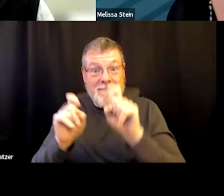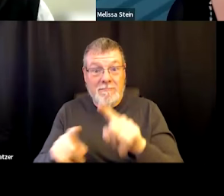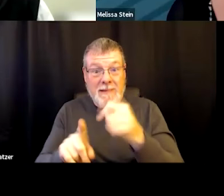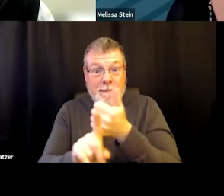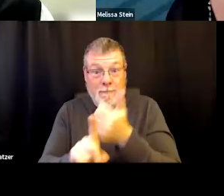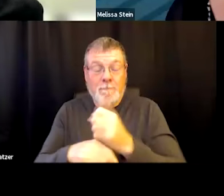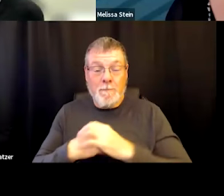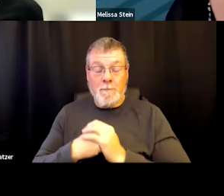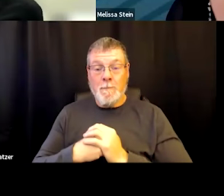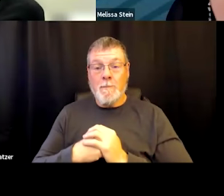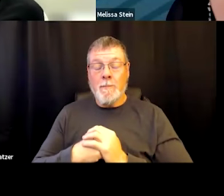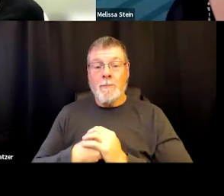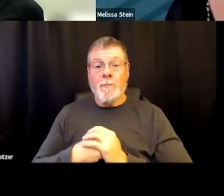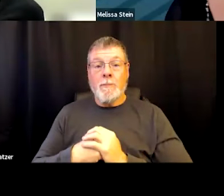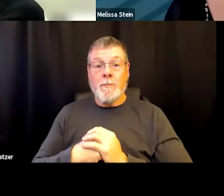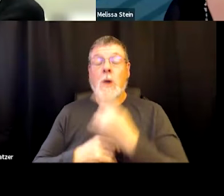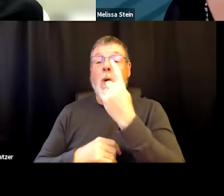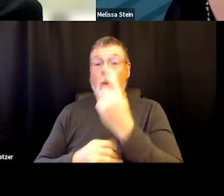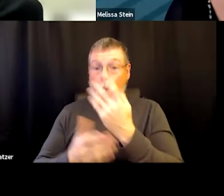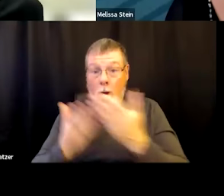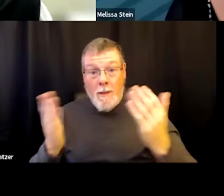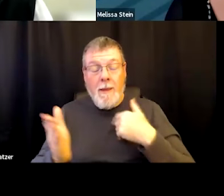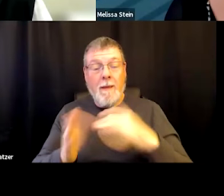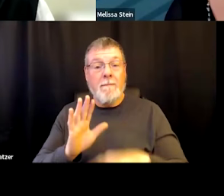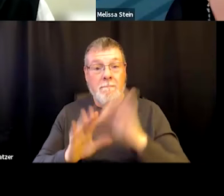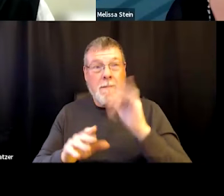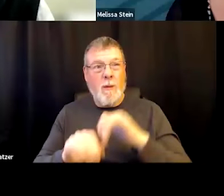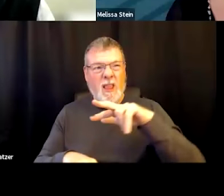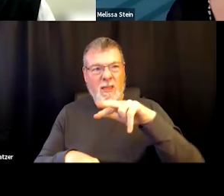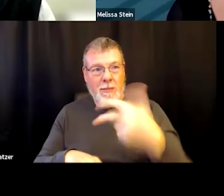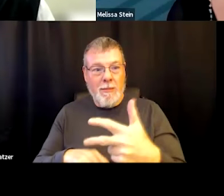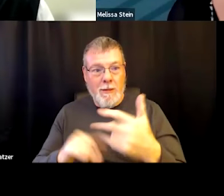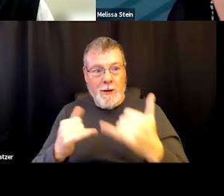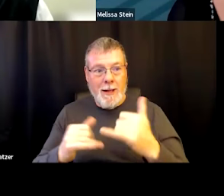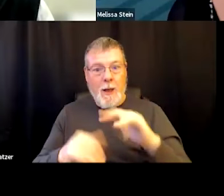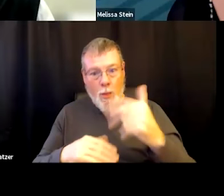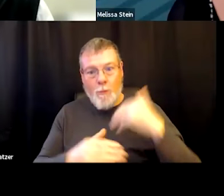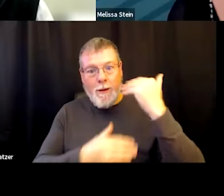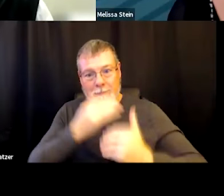One thing I found in doing the third edition, going through third three iterations of the monograph